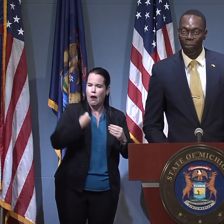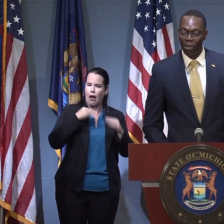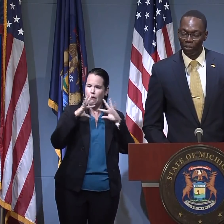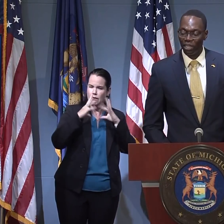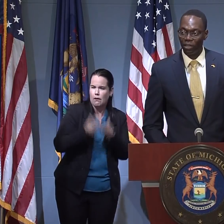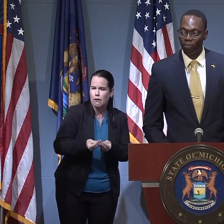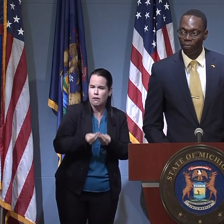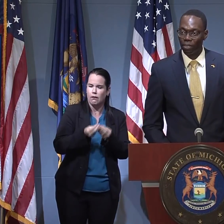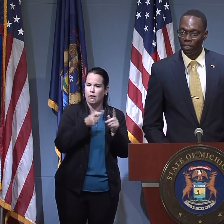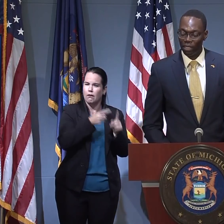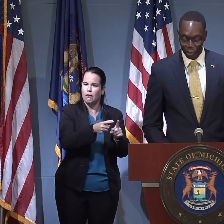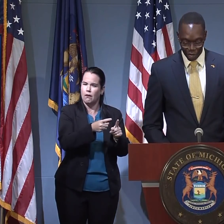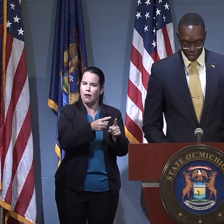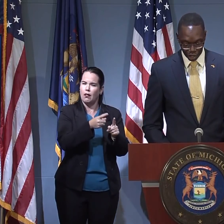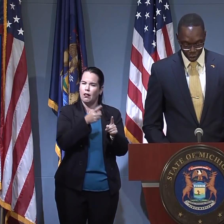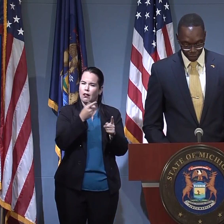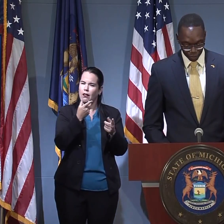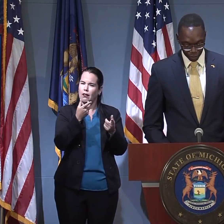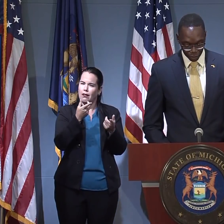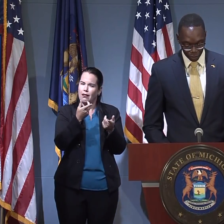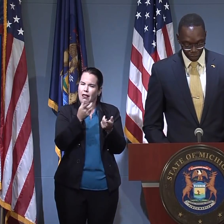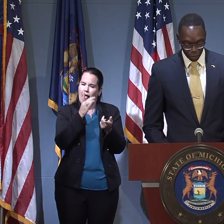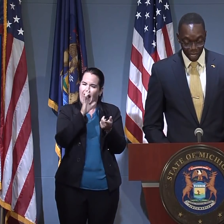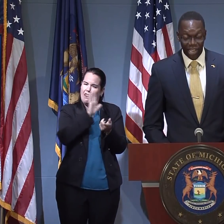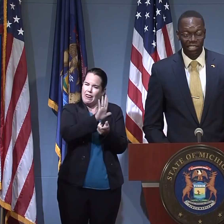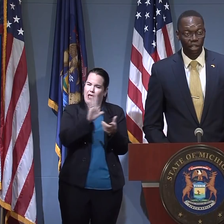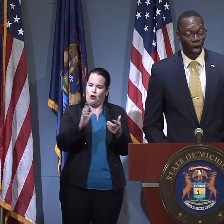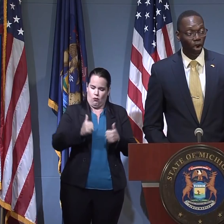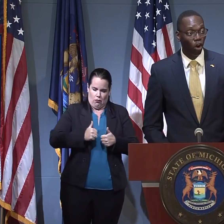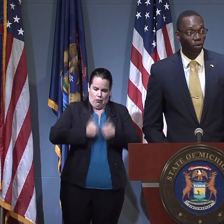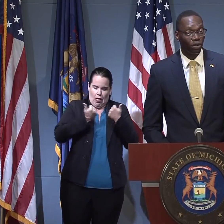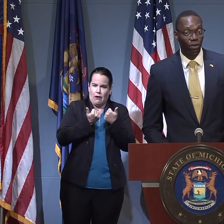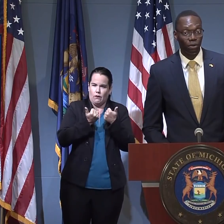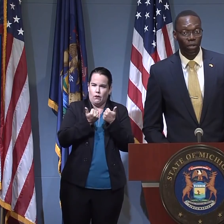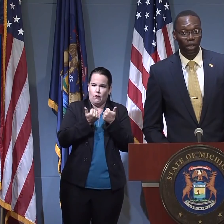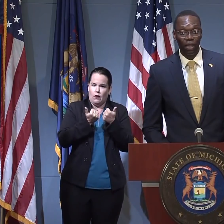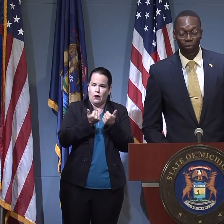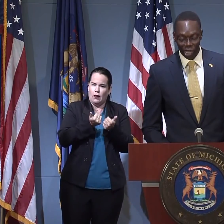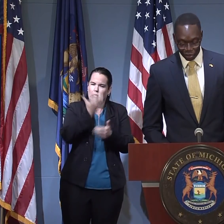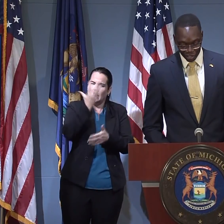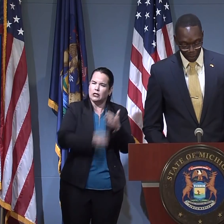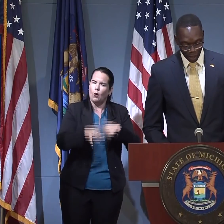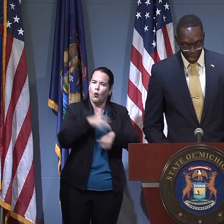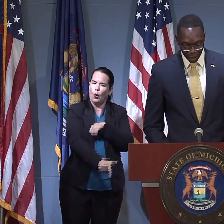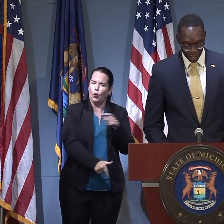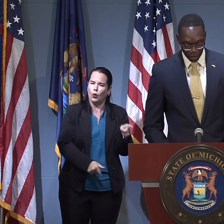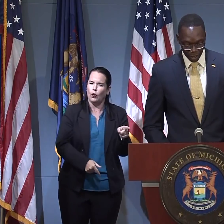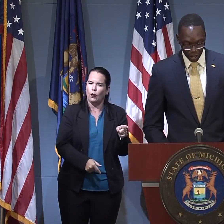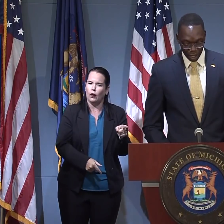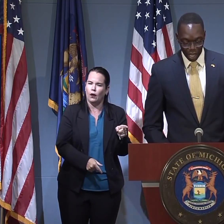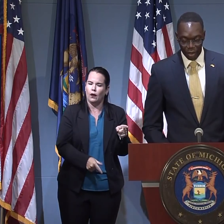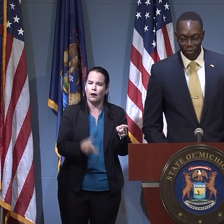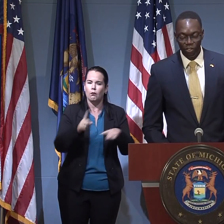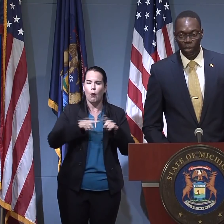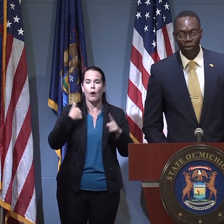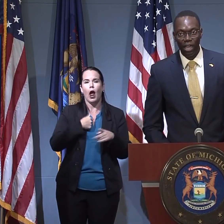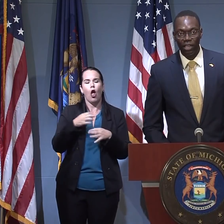STORIES. THEY HAVE FAMILIES. THEY HAVE LEG LIST? BUILDING THAT WERE CUT SHORTED.